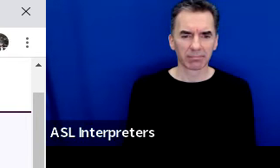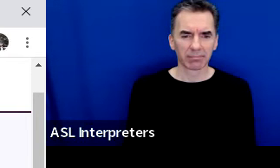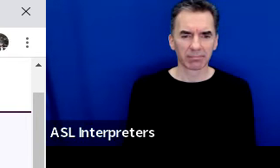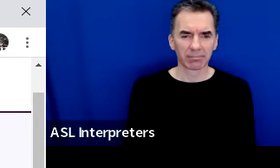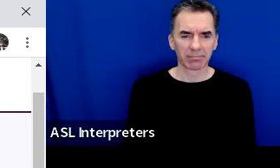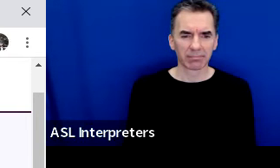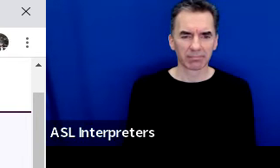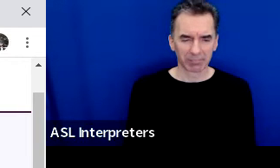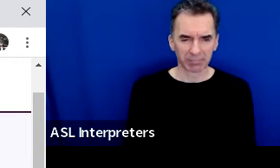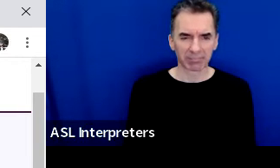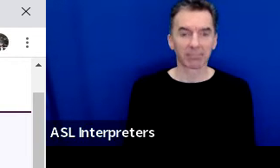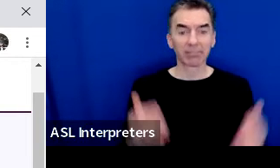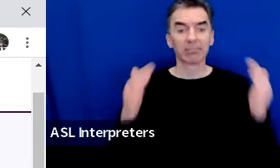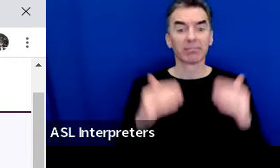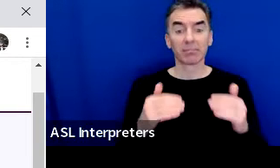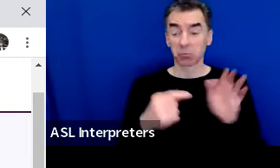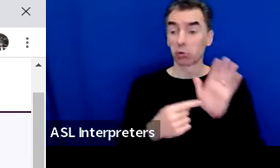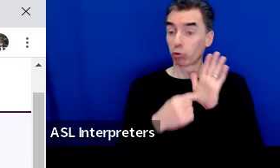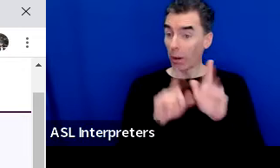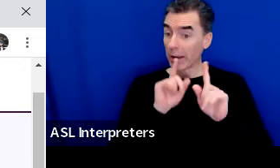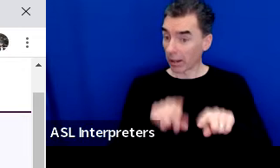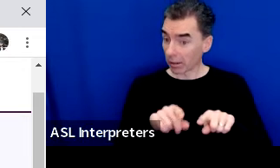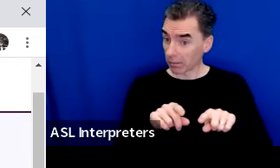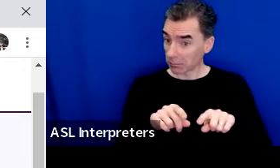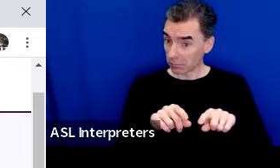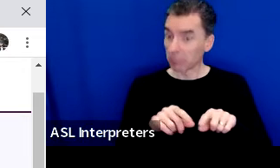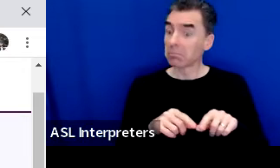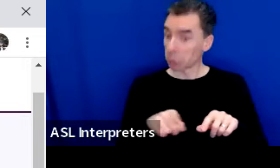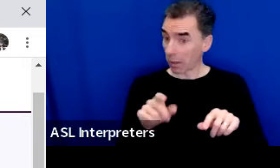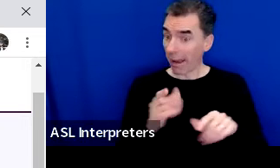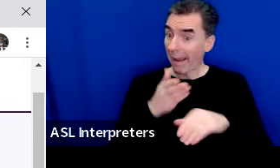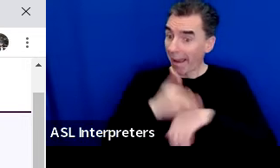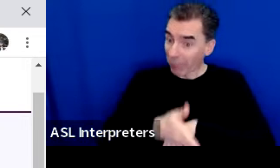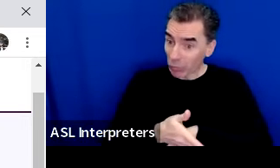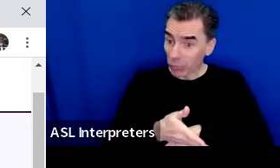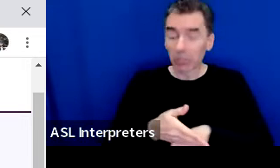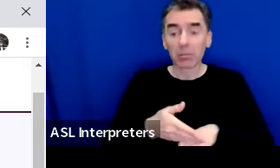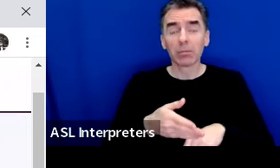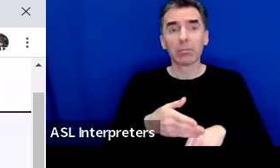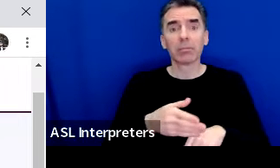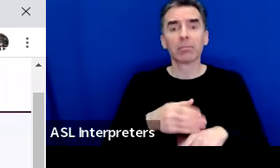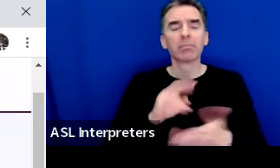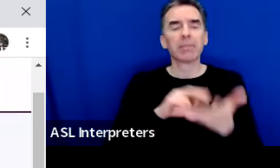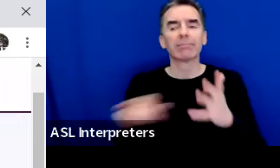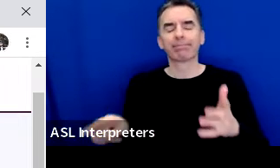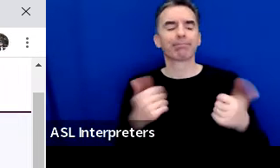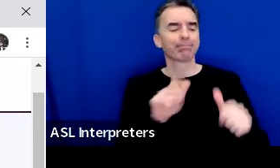You can show the answers during the assessment or not. So in other words, after they get the answer, do you want them